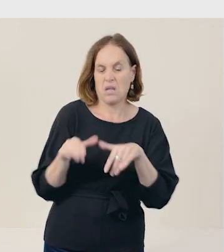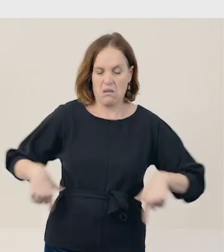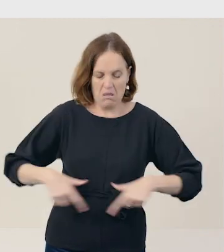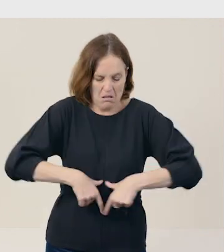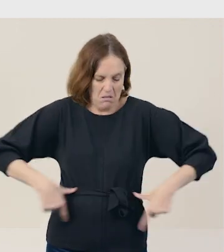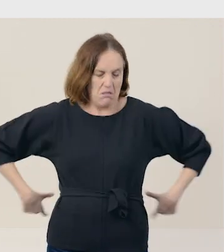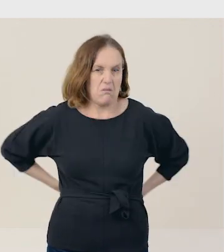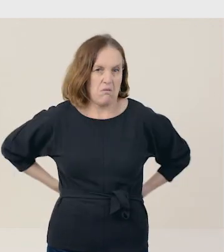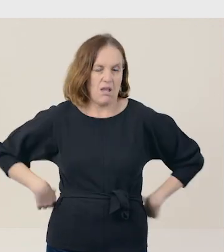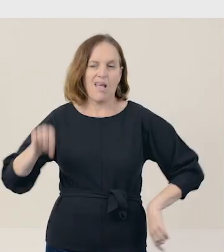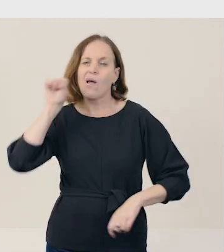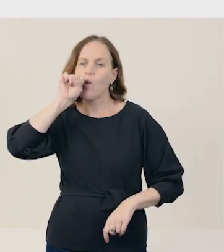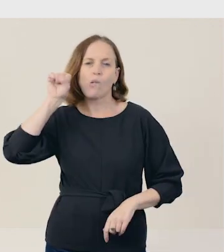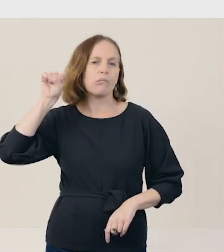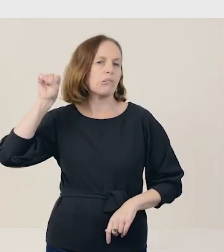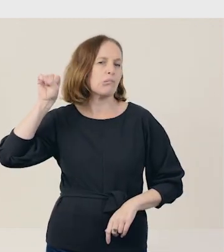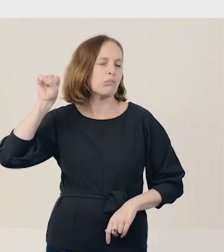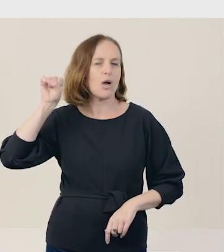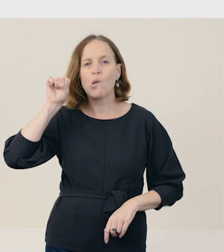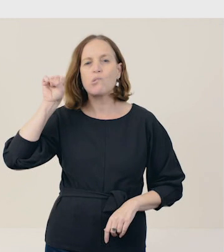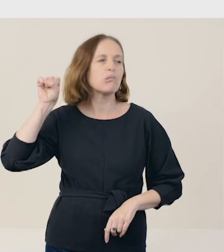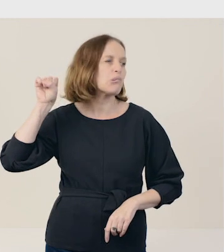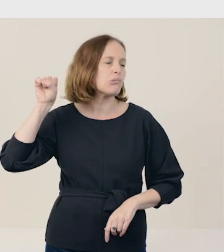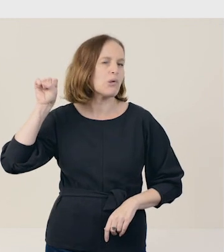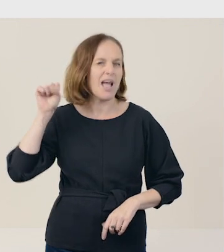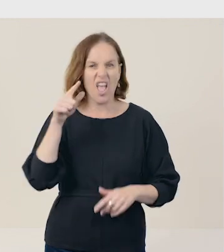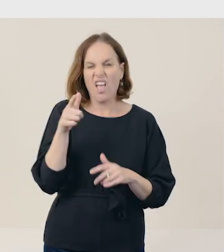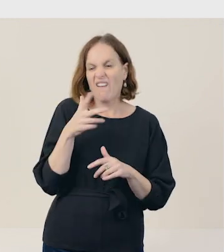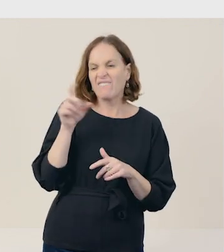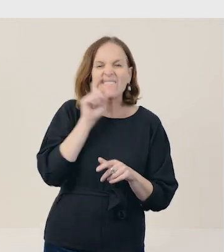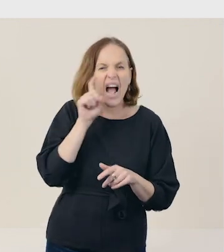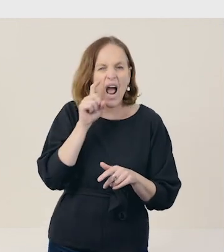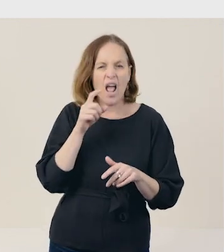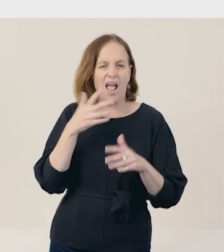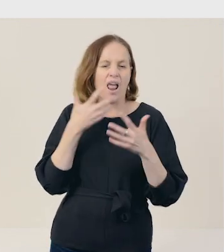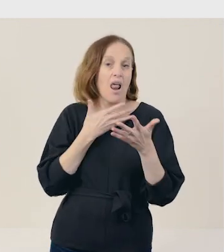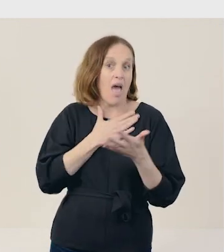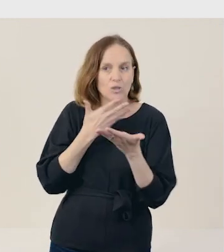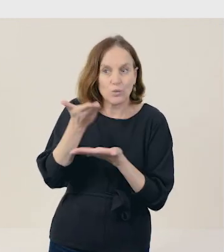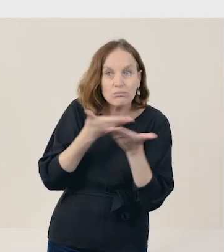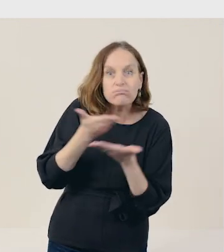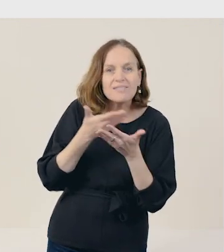He wore a strike-your-fancy sash, he smoked a huge cigar; He was a humourist of note, and keen at repartee;